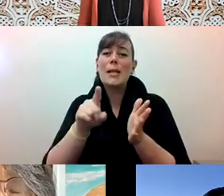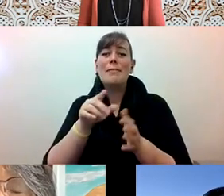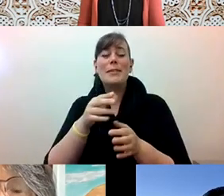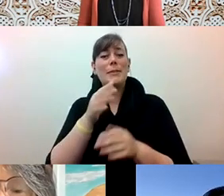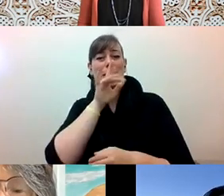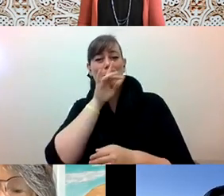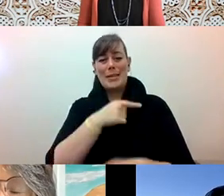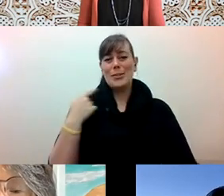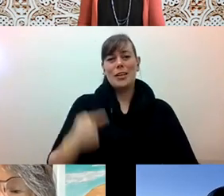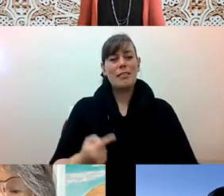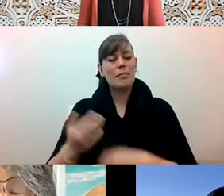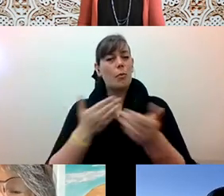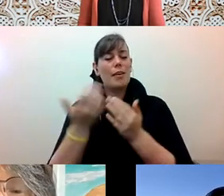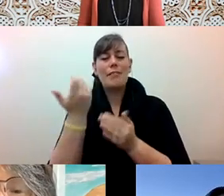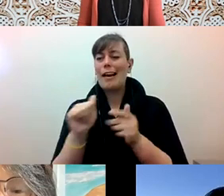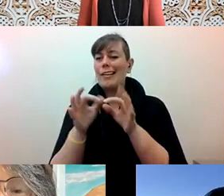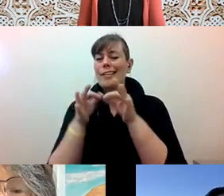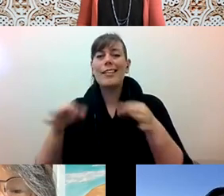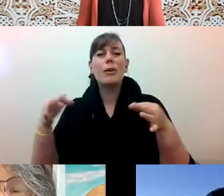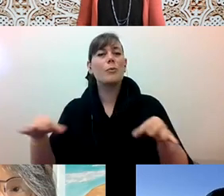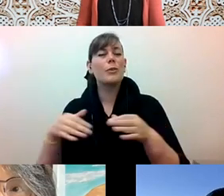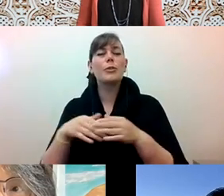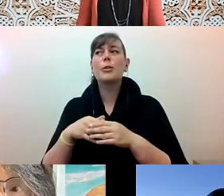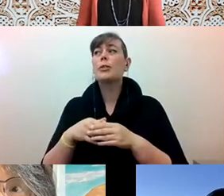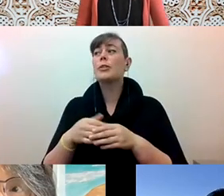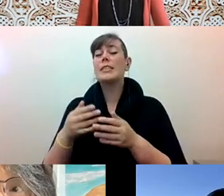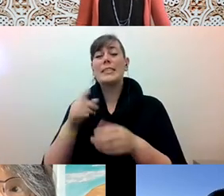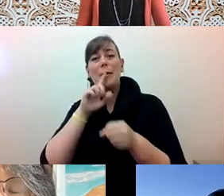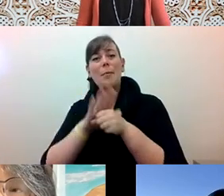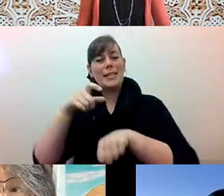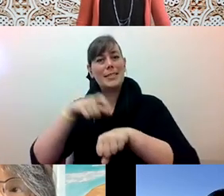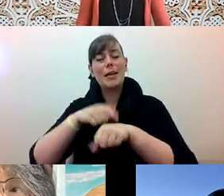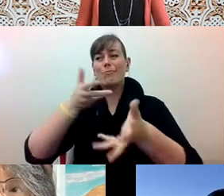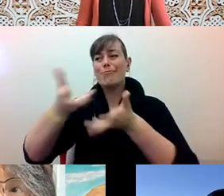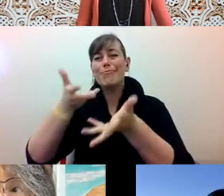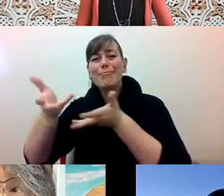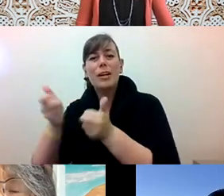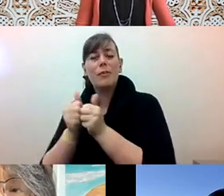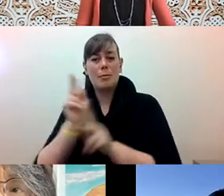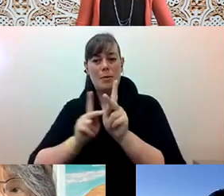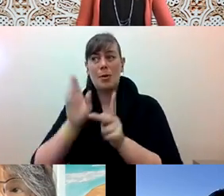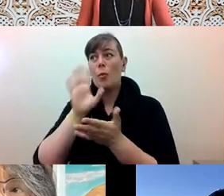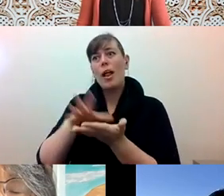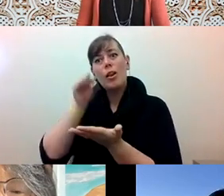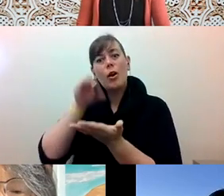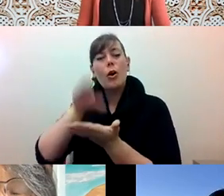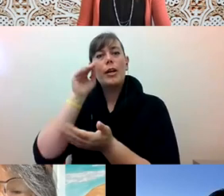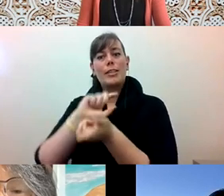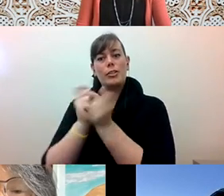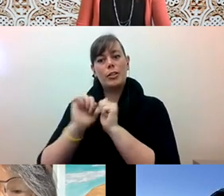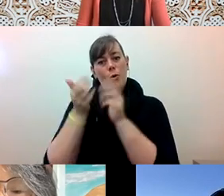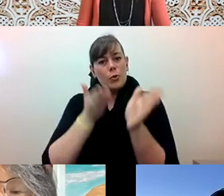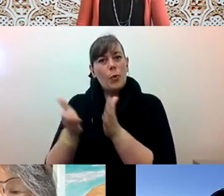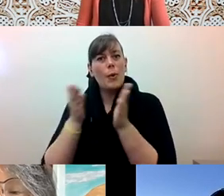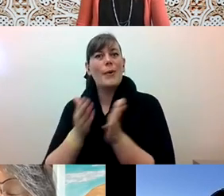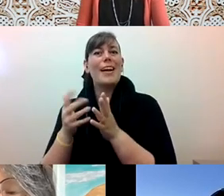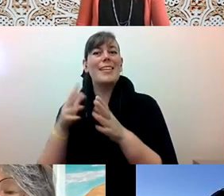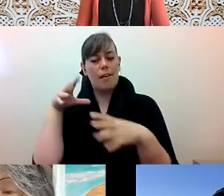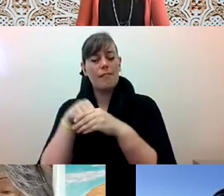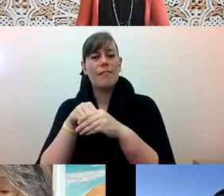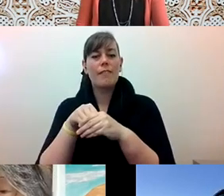Alex Tom he/him: you spend time just talking to your people and you're actually going to learn more and change how you organize. I was transformed having so many hard conversations with